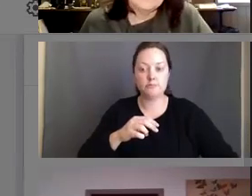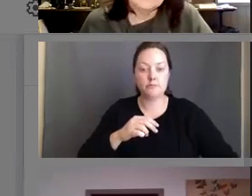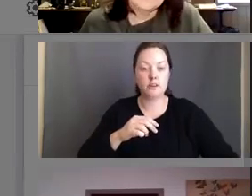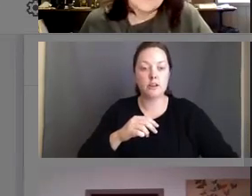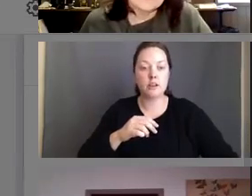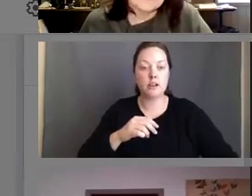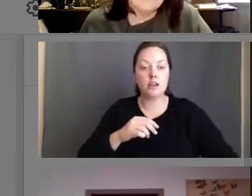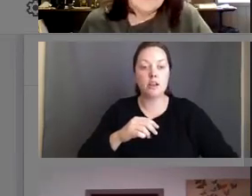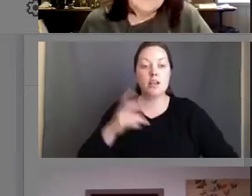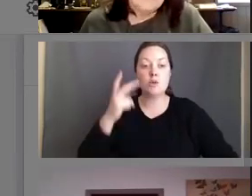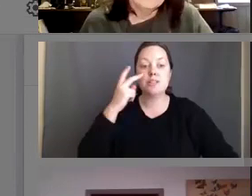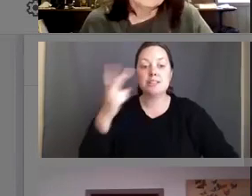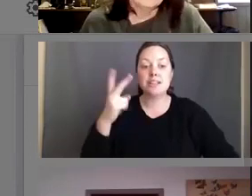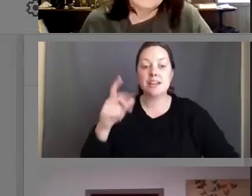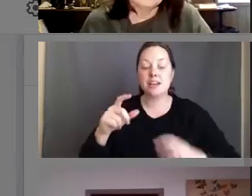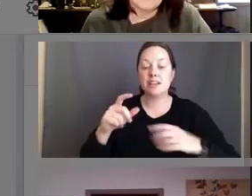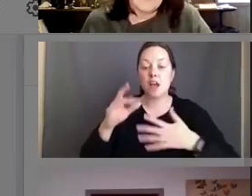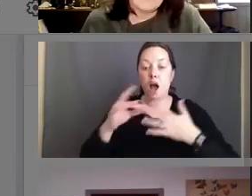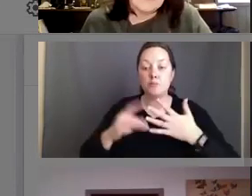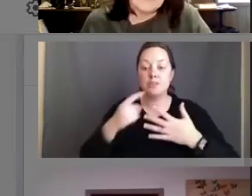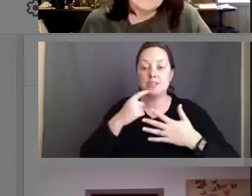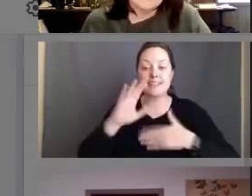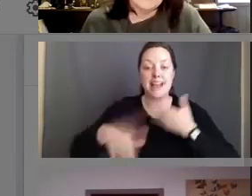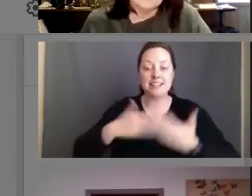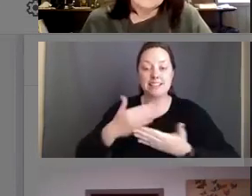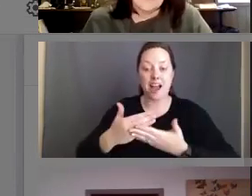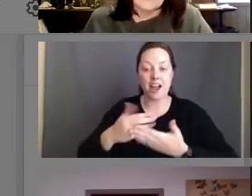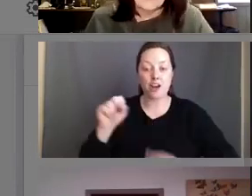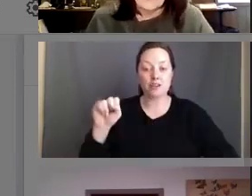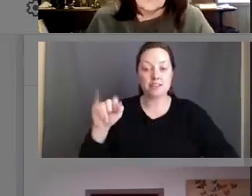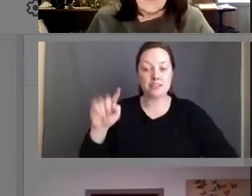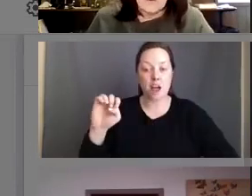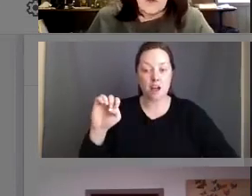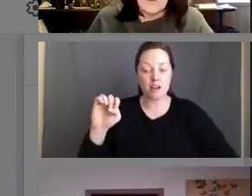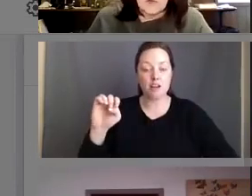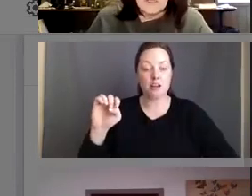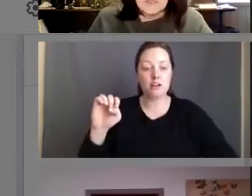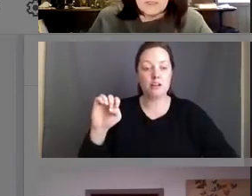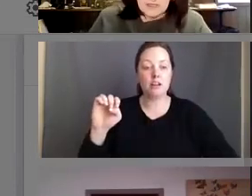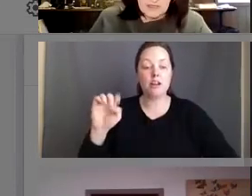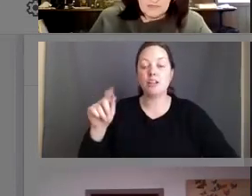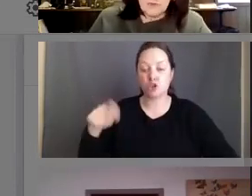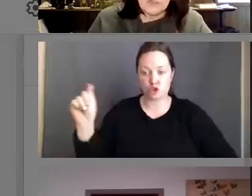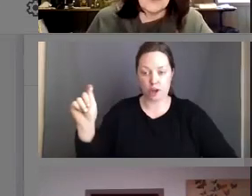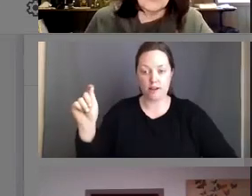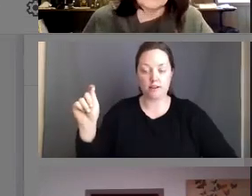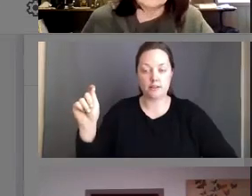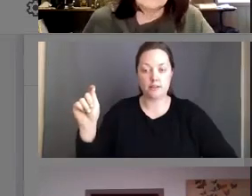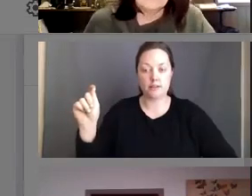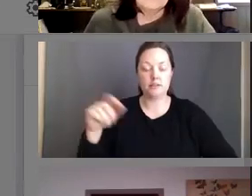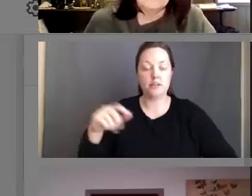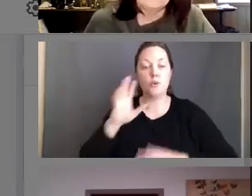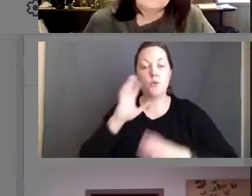Let's select this one, going to click on it and watch what happens to the left on this